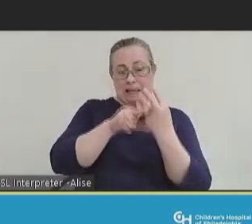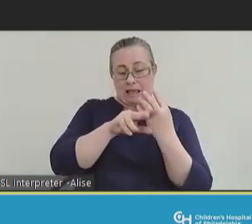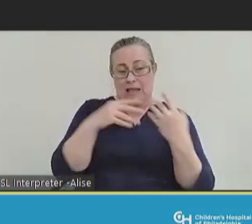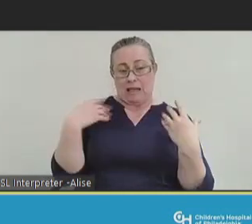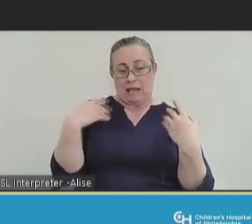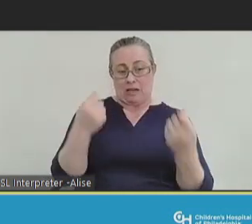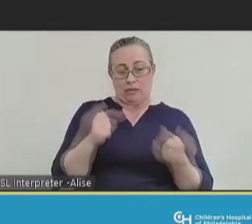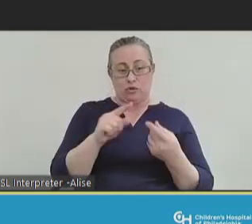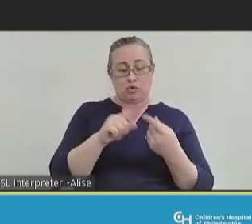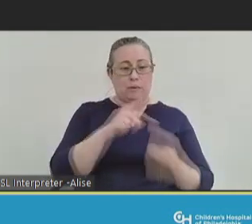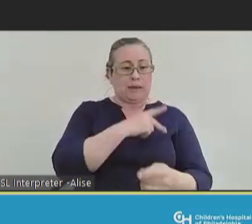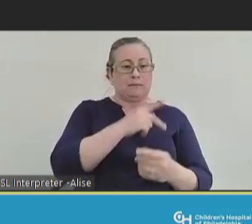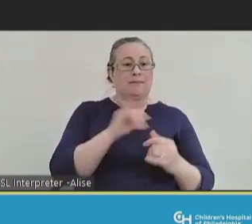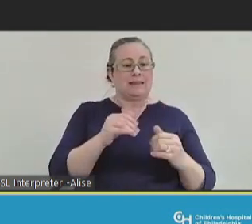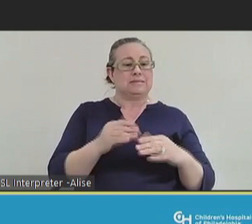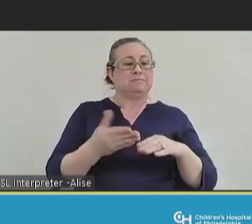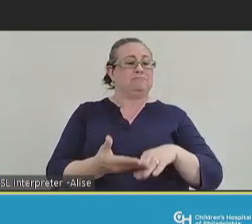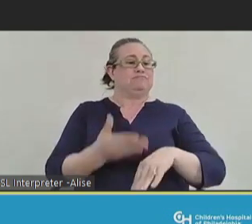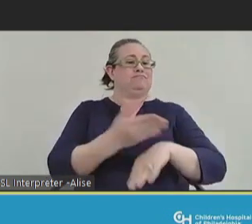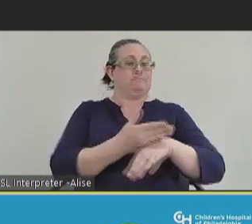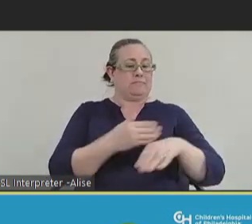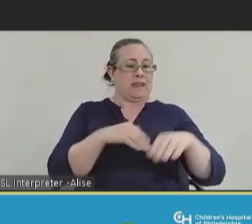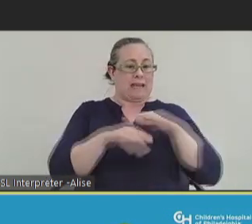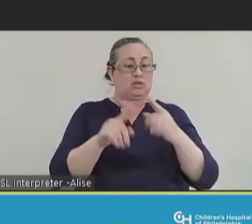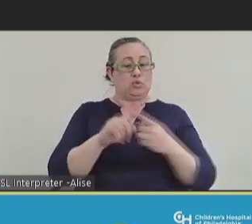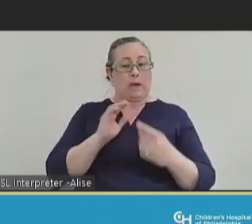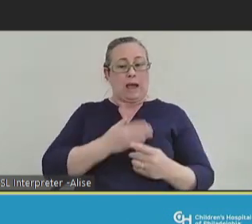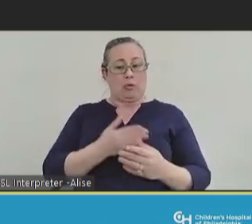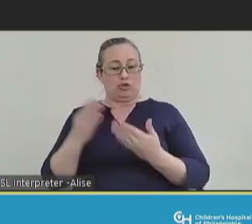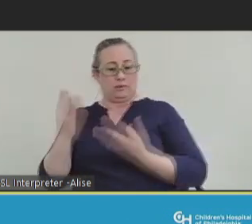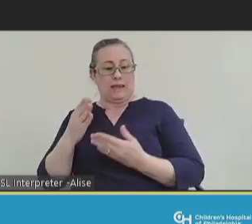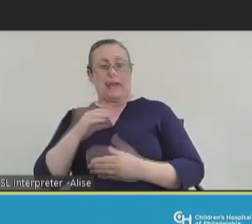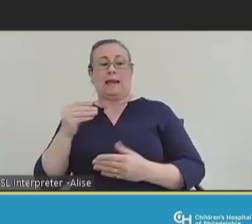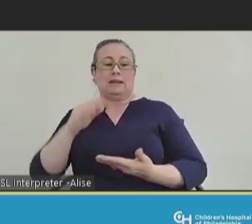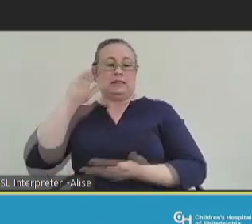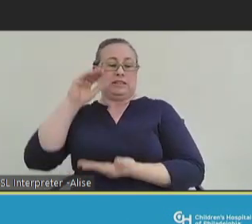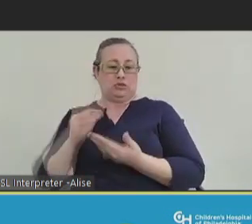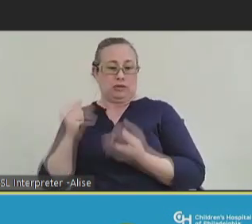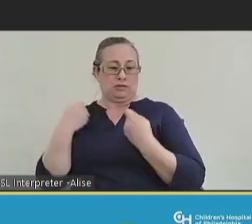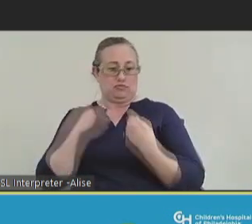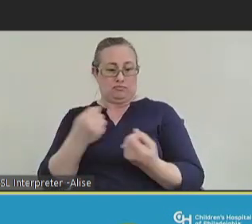which is increased access to our services and decreased travel inconveniences for them.